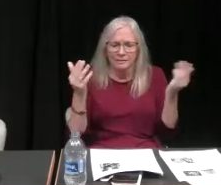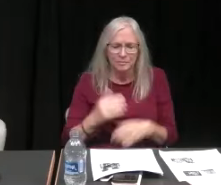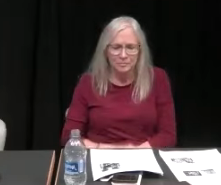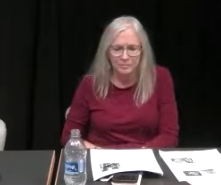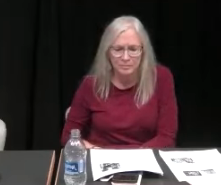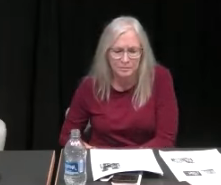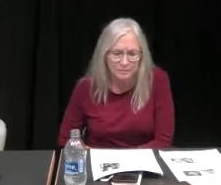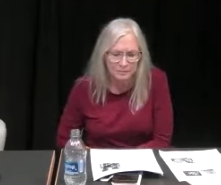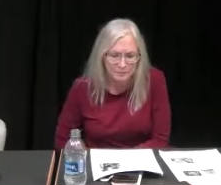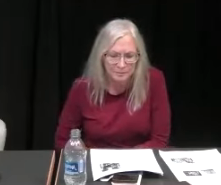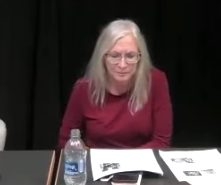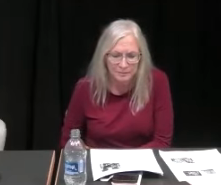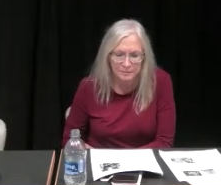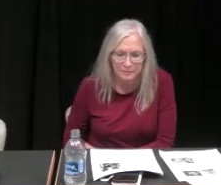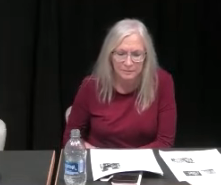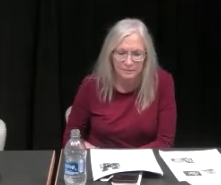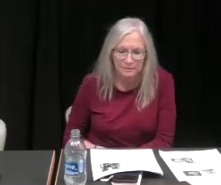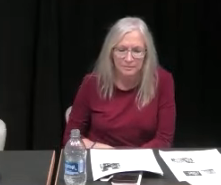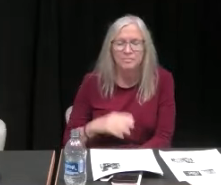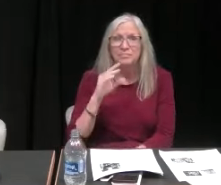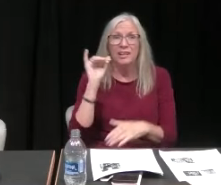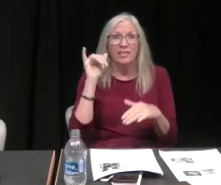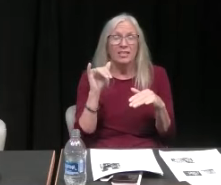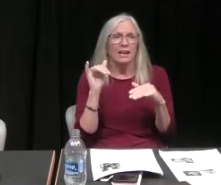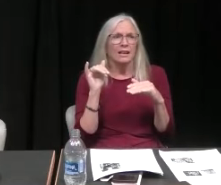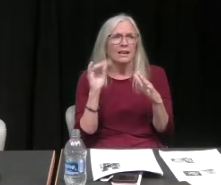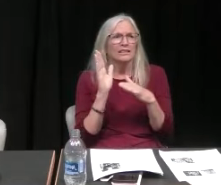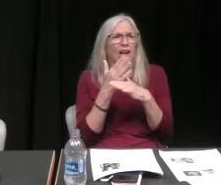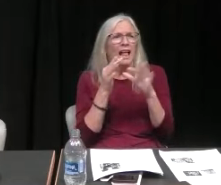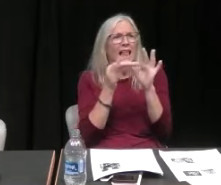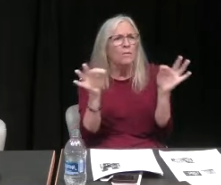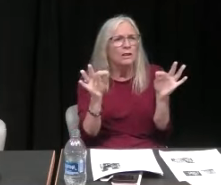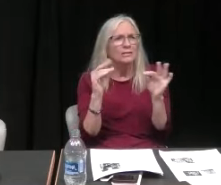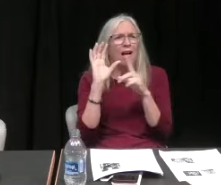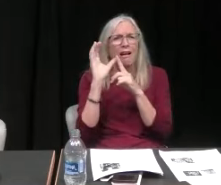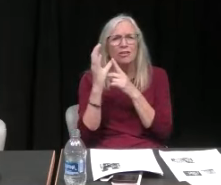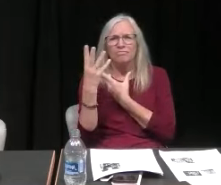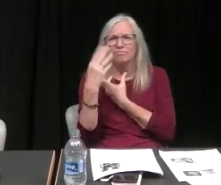collectivist community we value making those connections and maintaining those connections